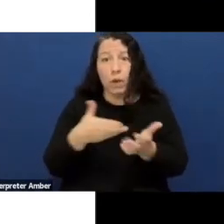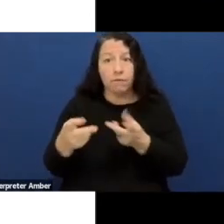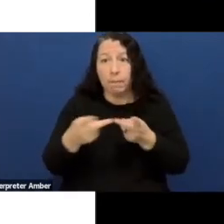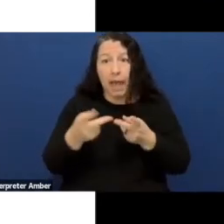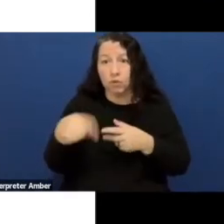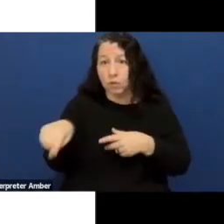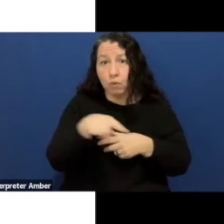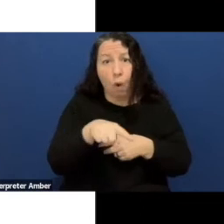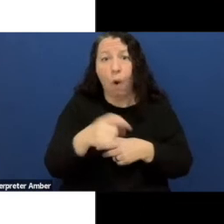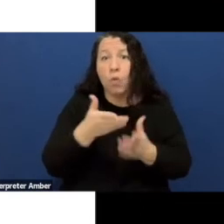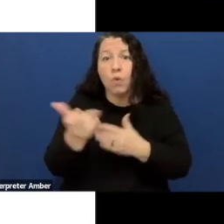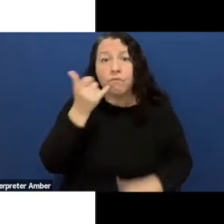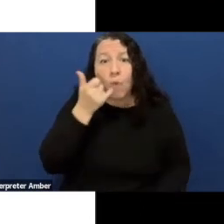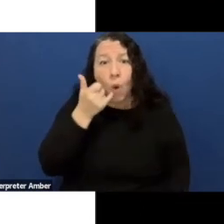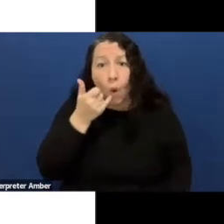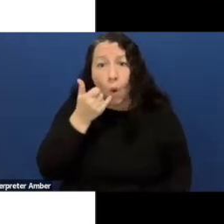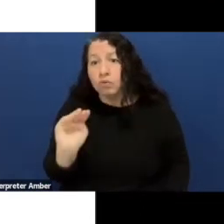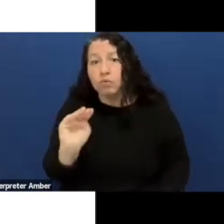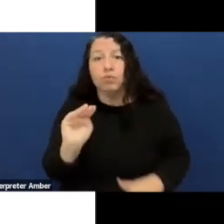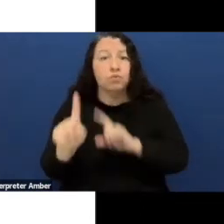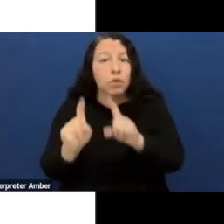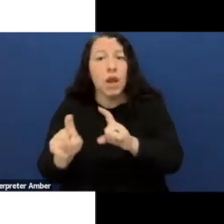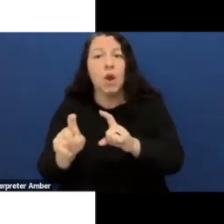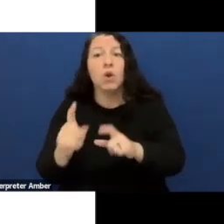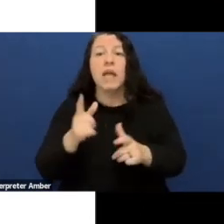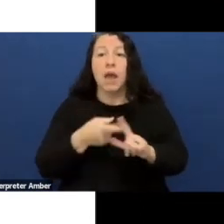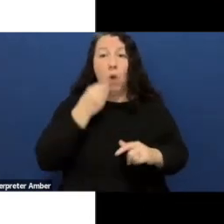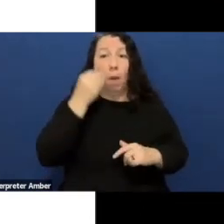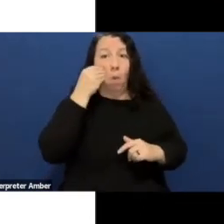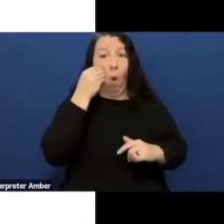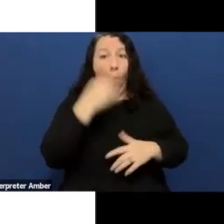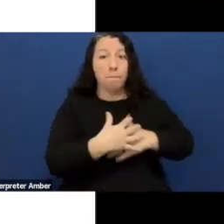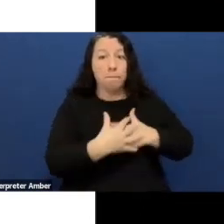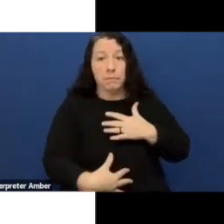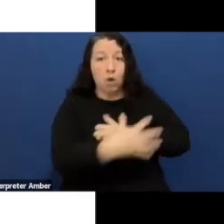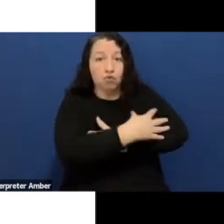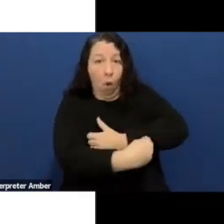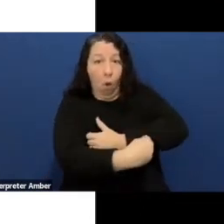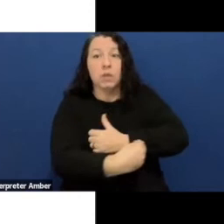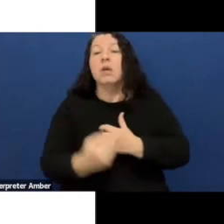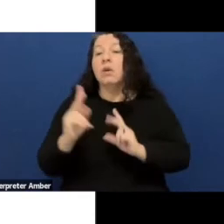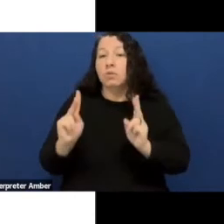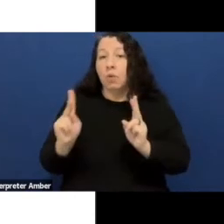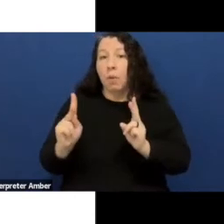enrolling people across the US, the entire study can be done remotely. It's phone and